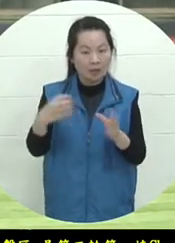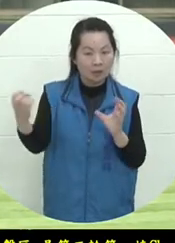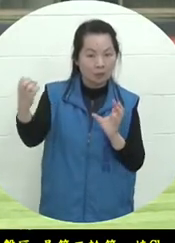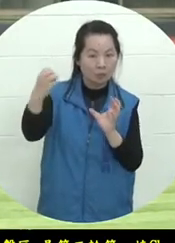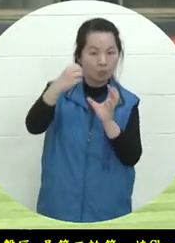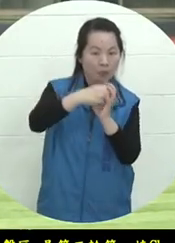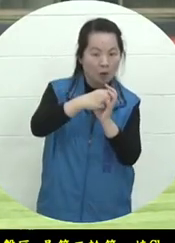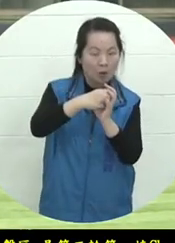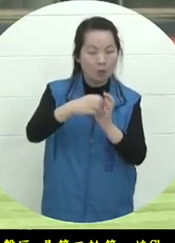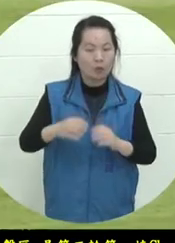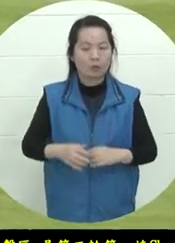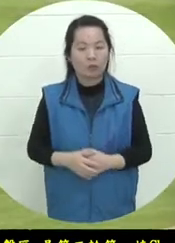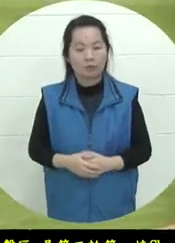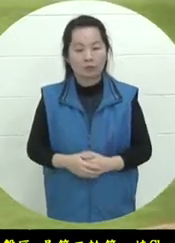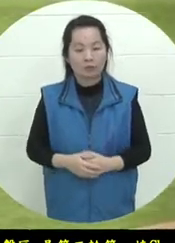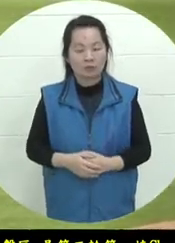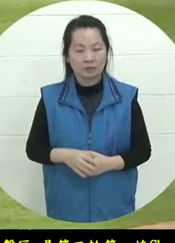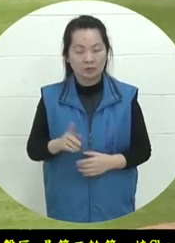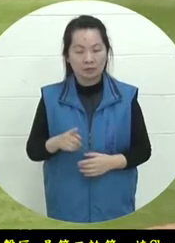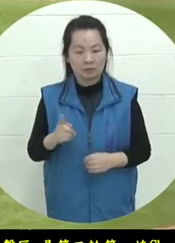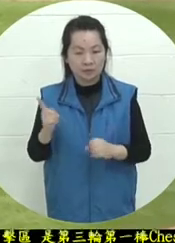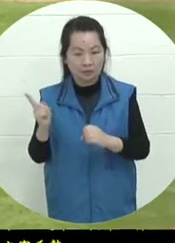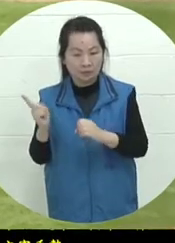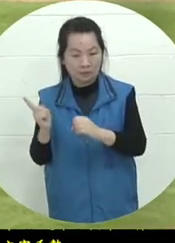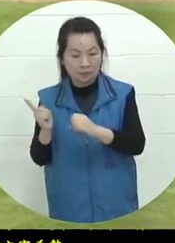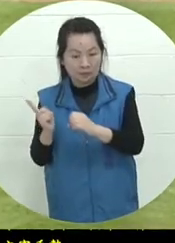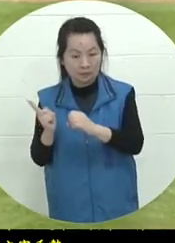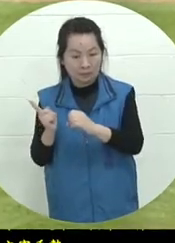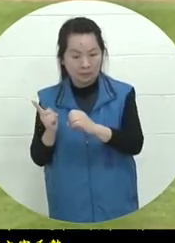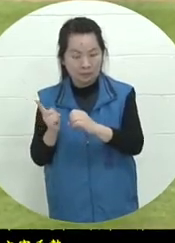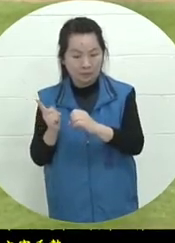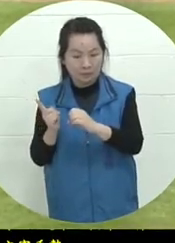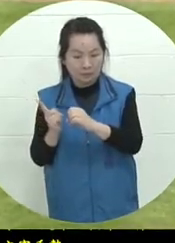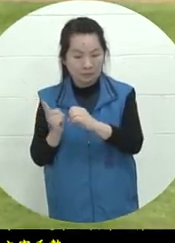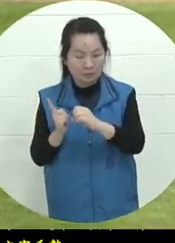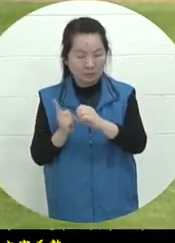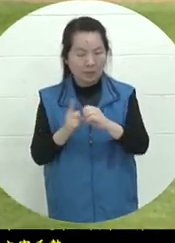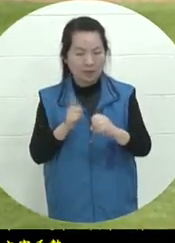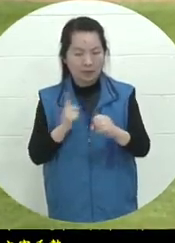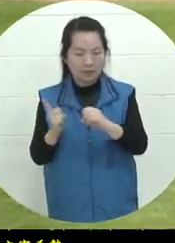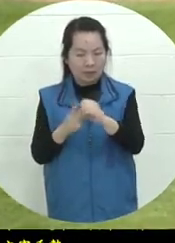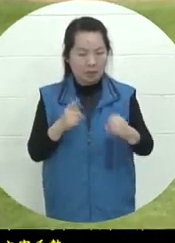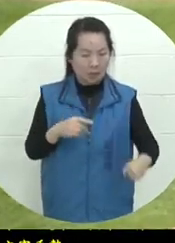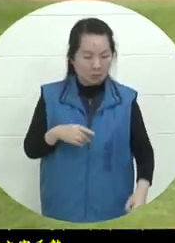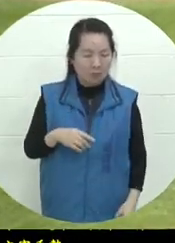, but it was already hit by a self-ball that hit the ground, so it was a stick-in catch. The